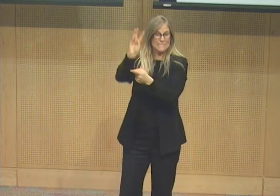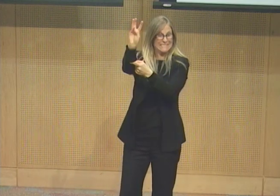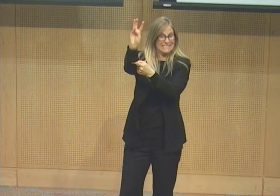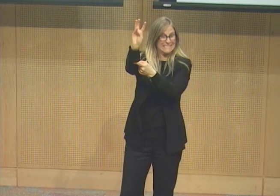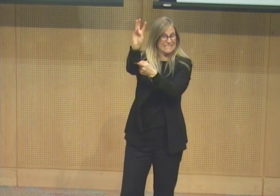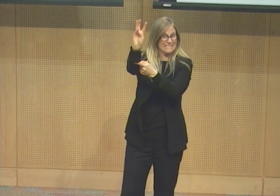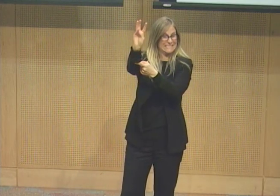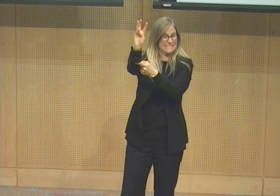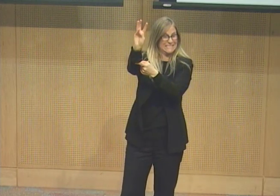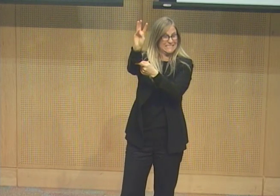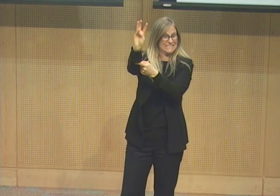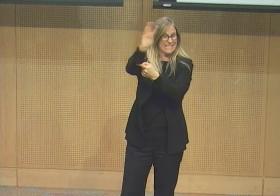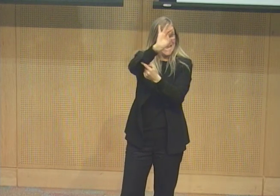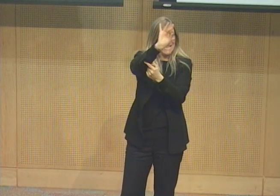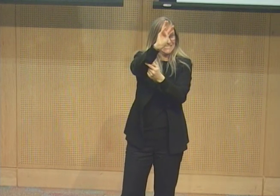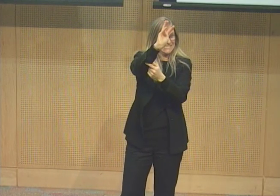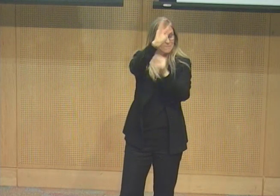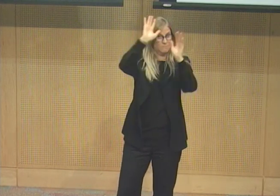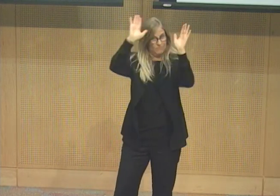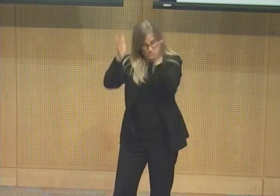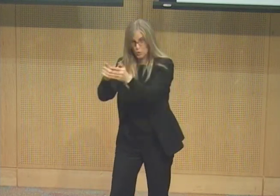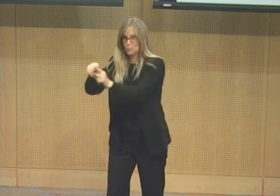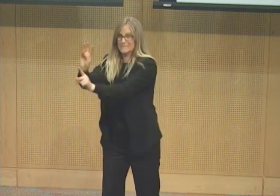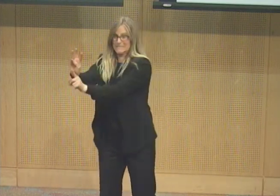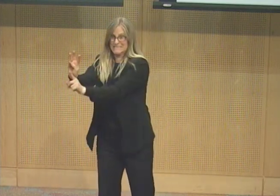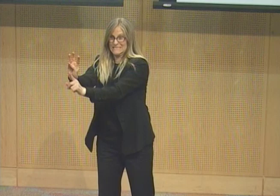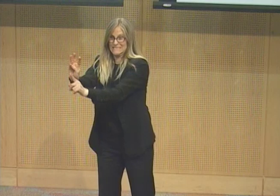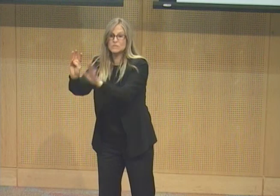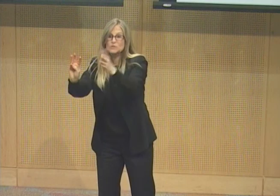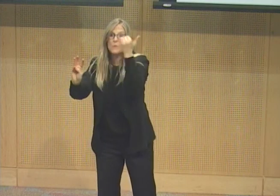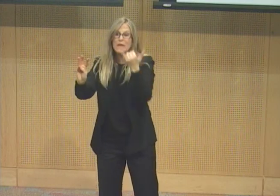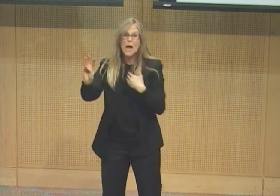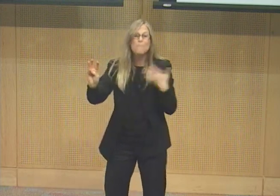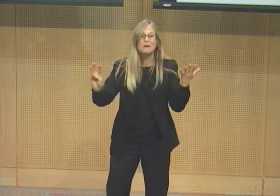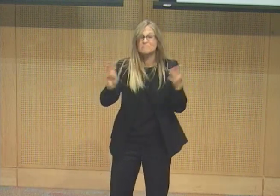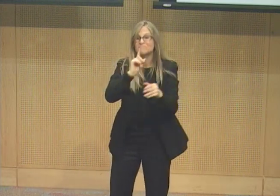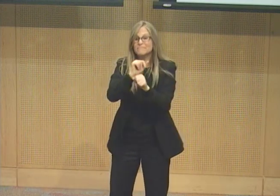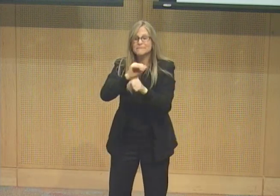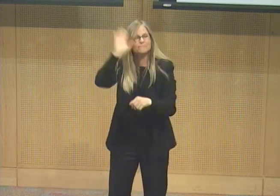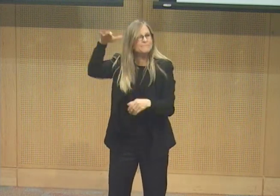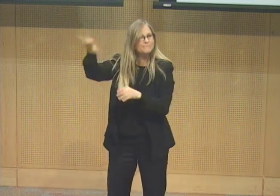so that helped me narrow the field down to 6 articles, from 86 to 6.